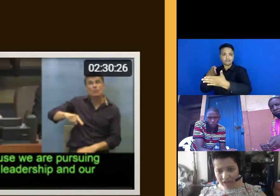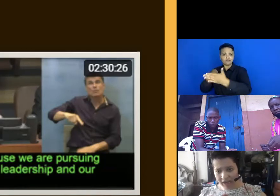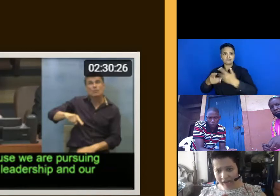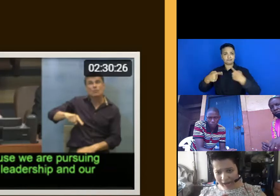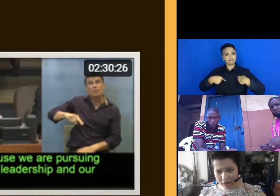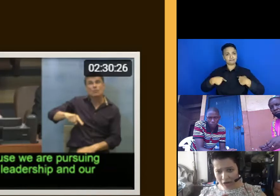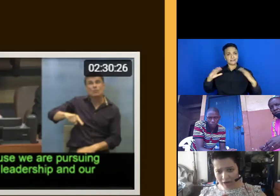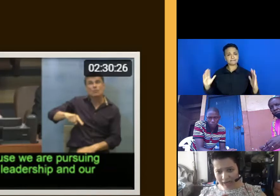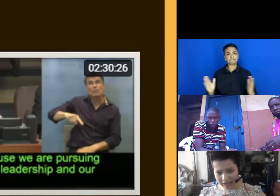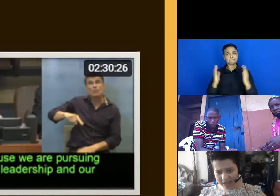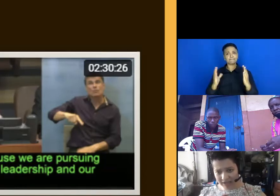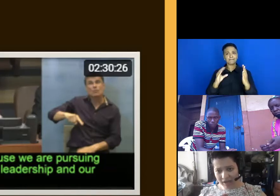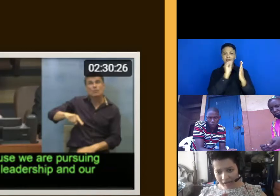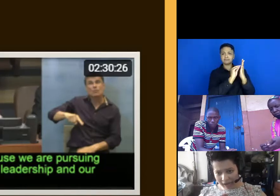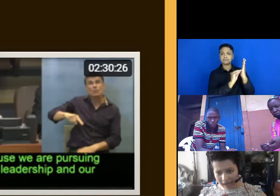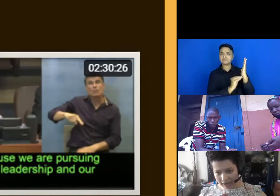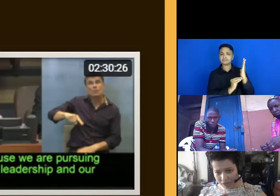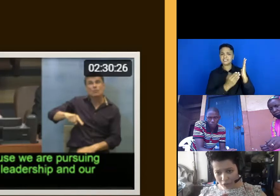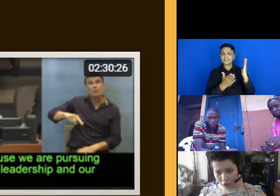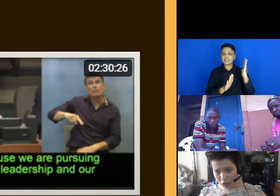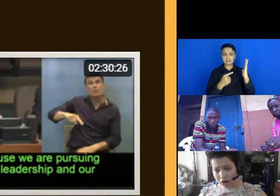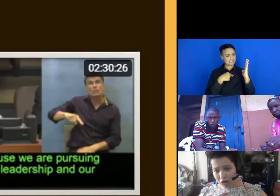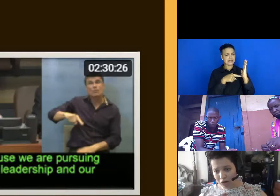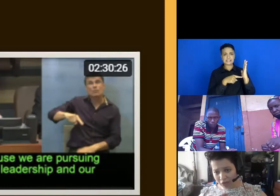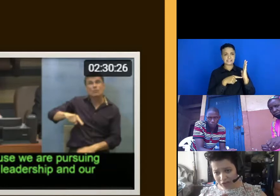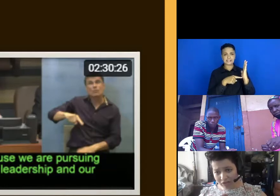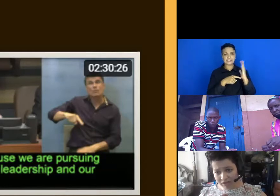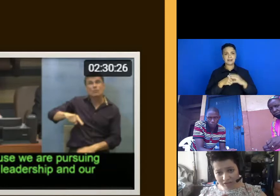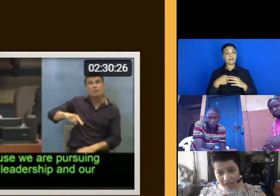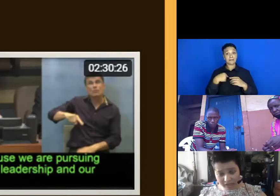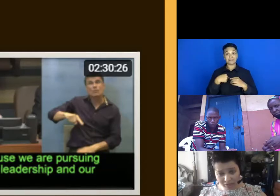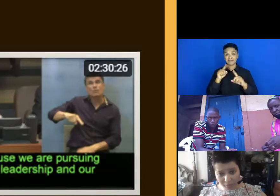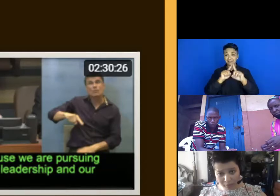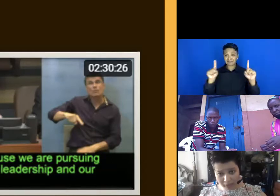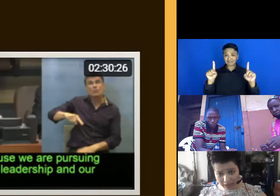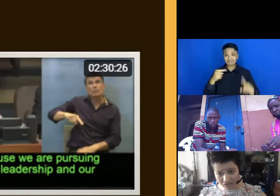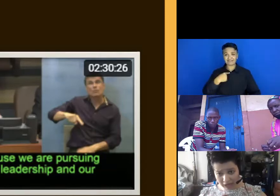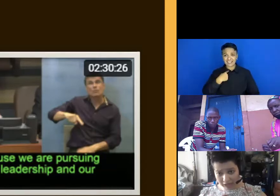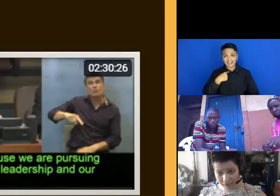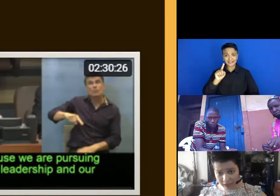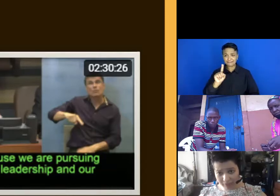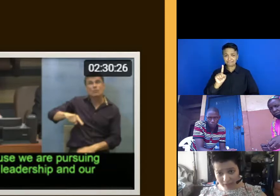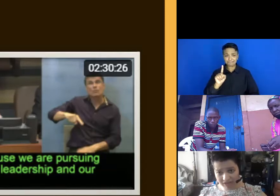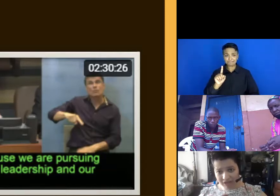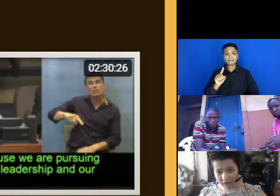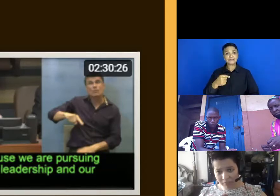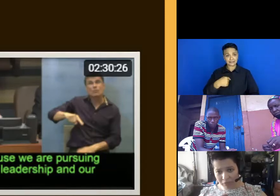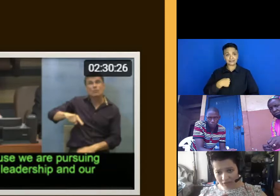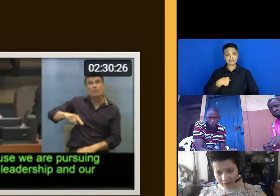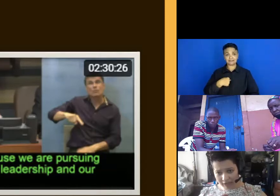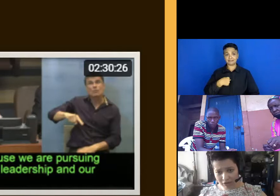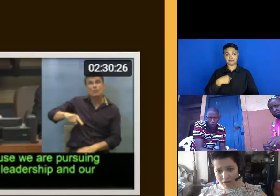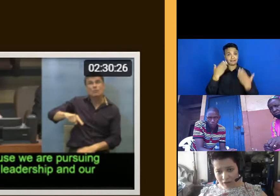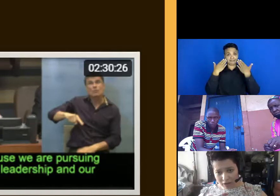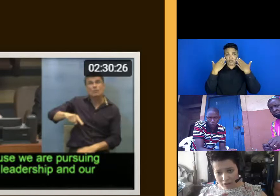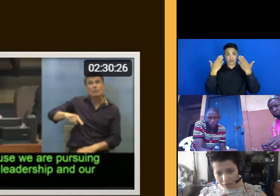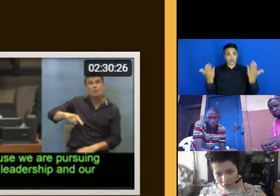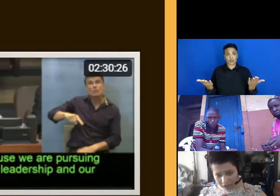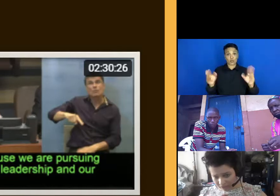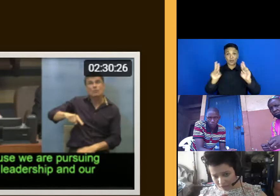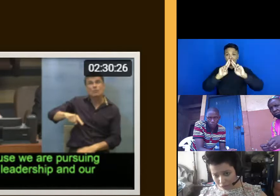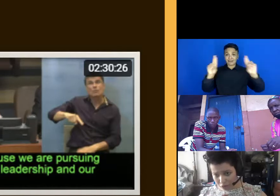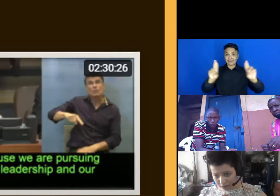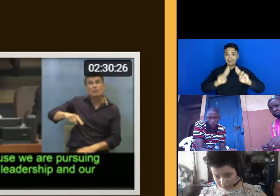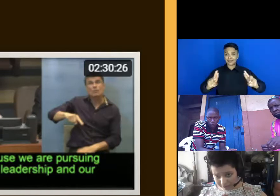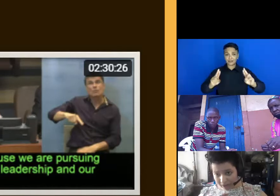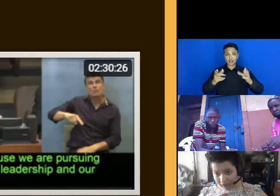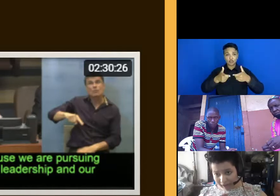in cairo in 1994 or the original consensus of population and development in montevideo of 2014 i